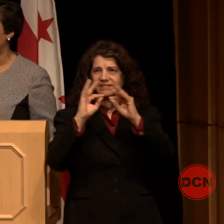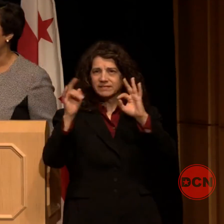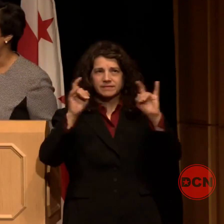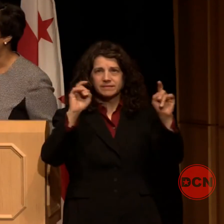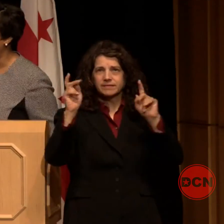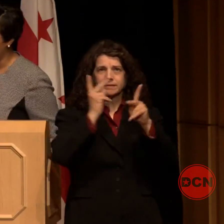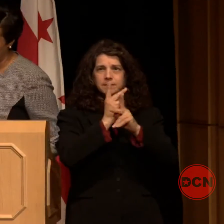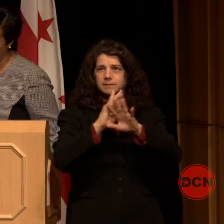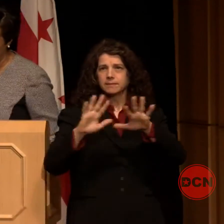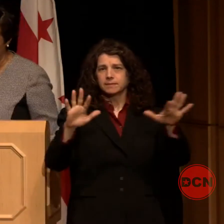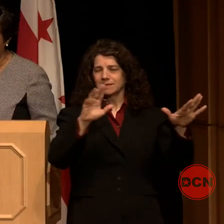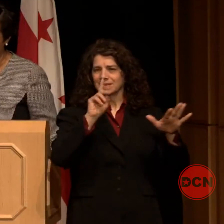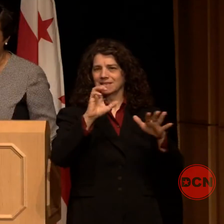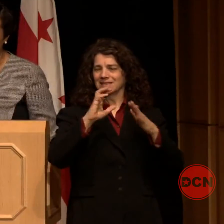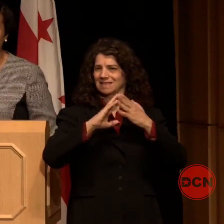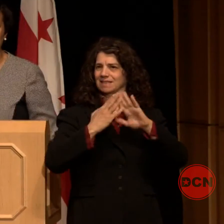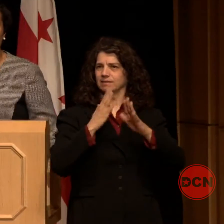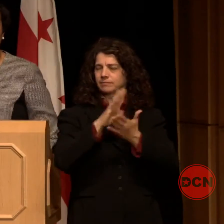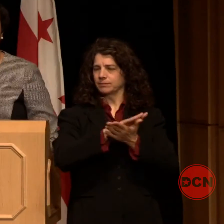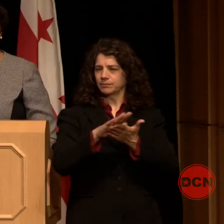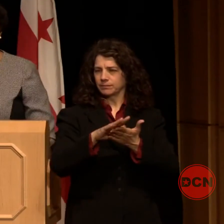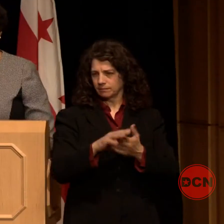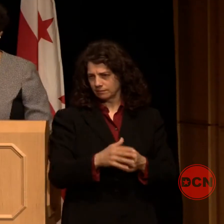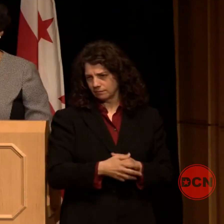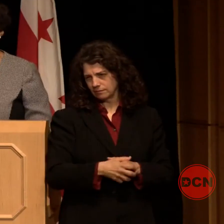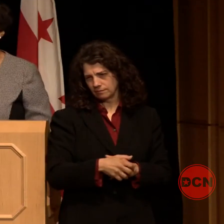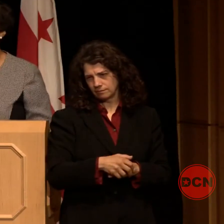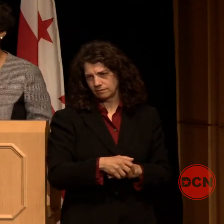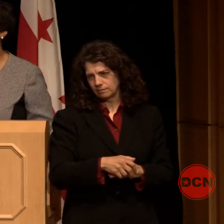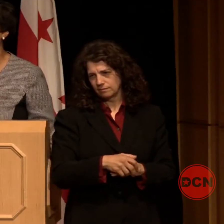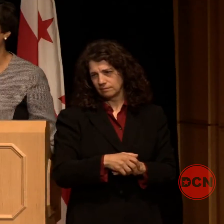AND THE NUMBERS SEEM EVEN MORE DAUNTING, THEY ARE PERFECTLY